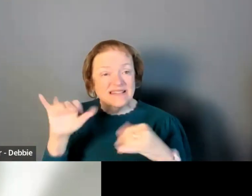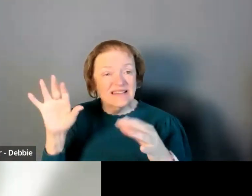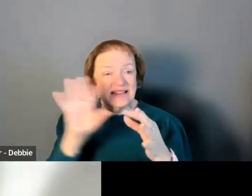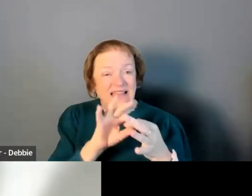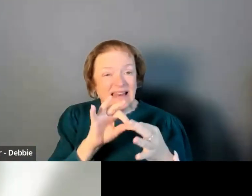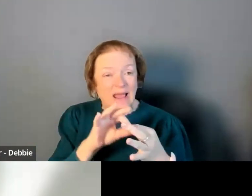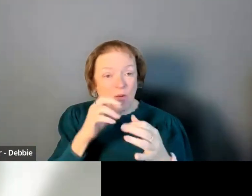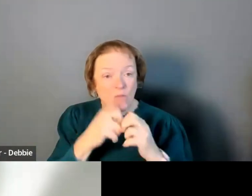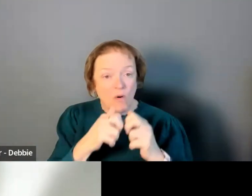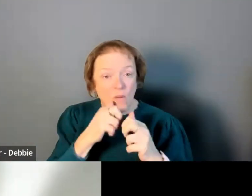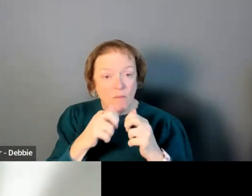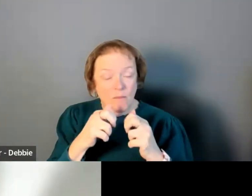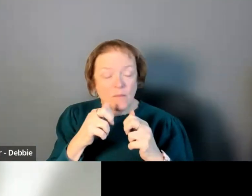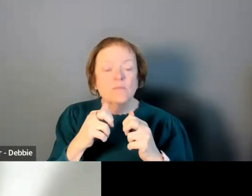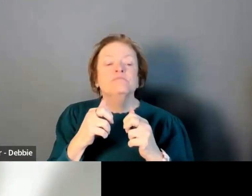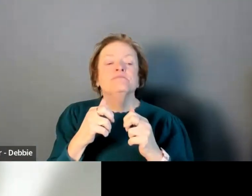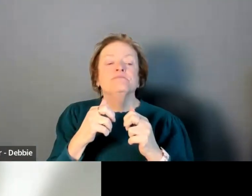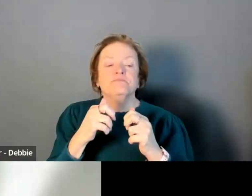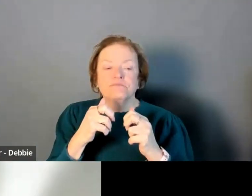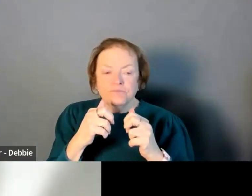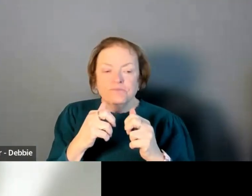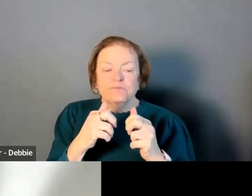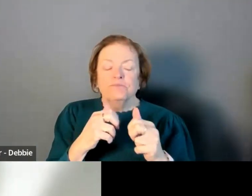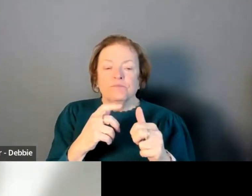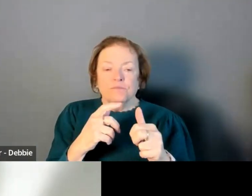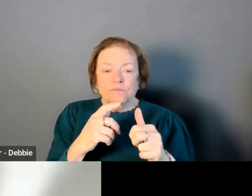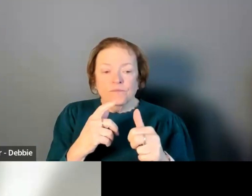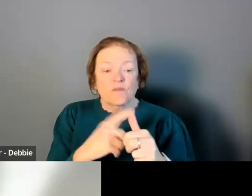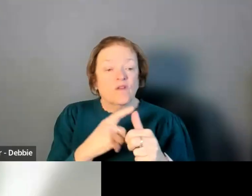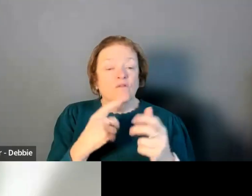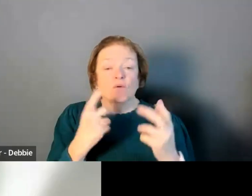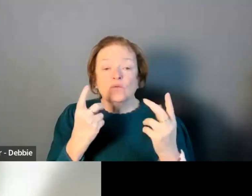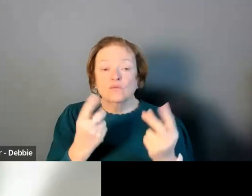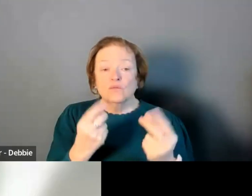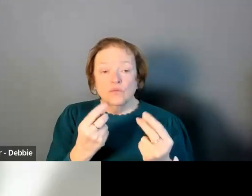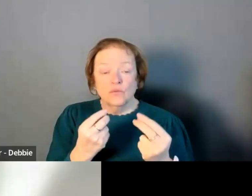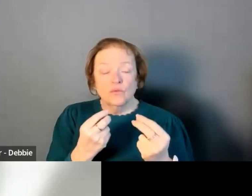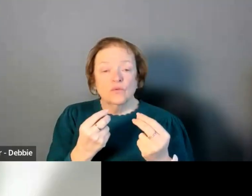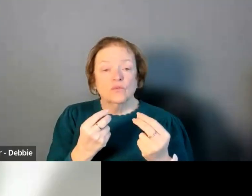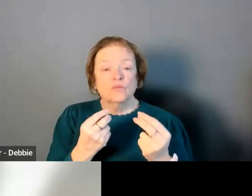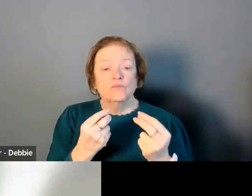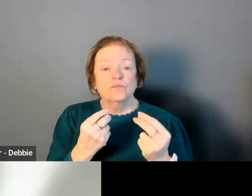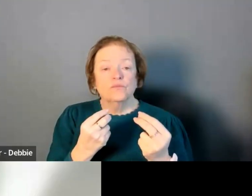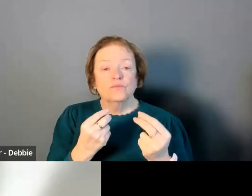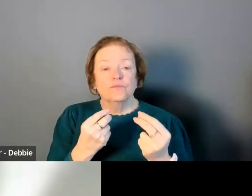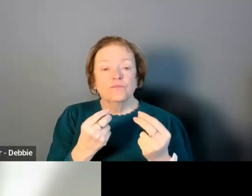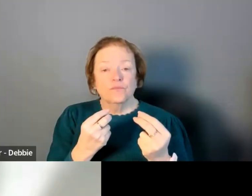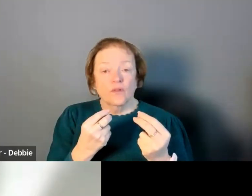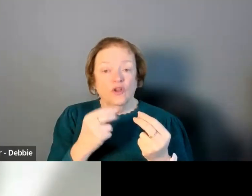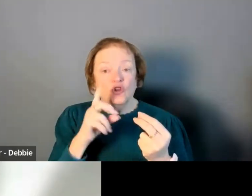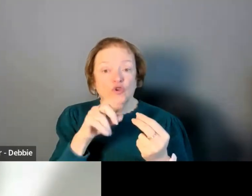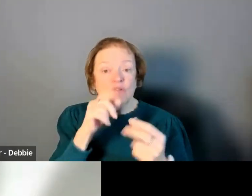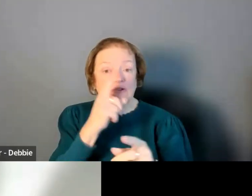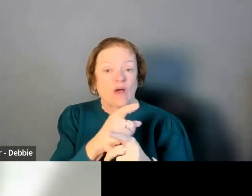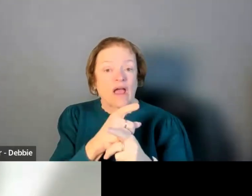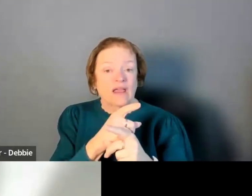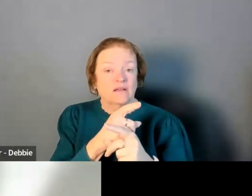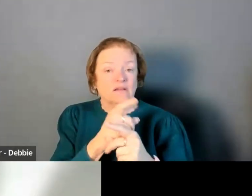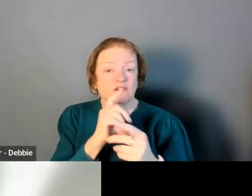Okay, so the first thing I would do is, number one, since you number one, you did write, you switched out the cord, because it could always be the cord,